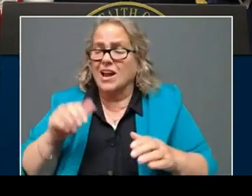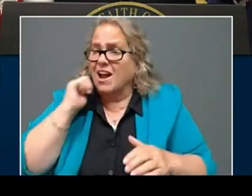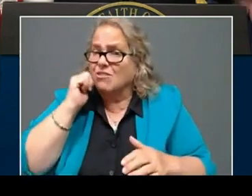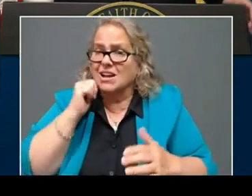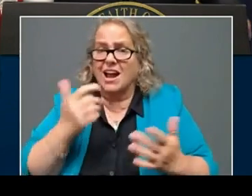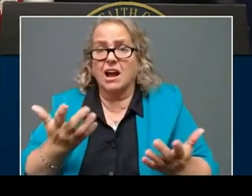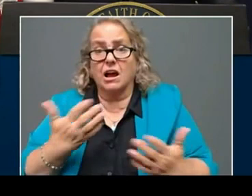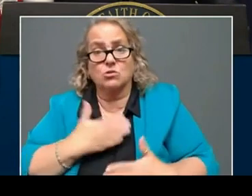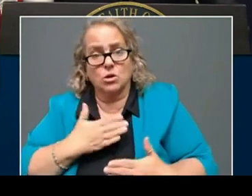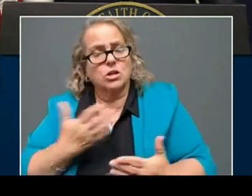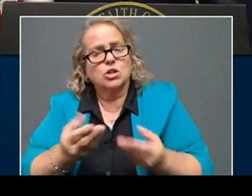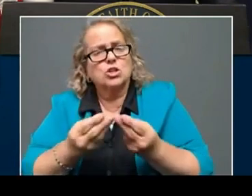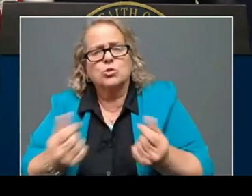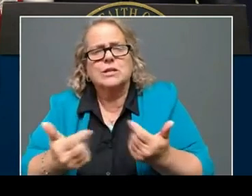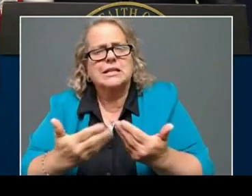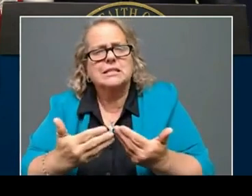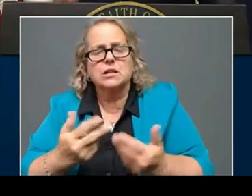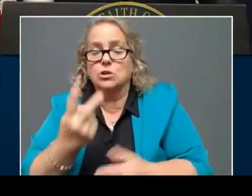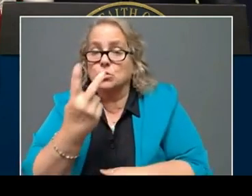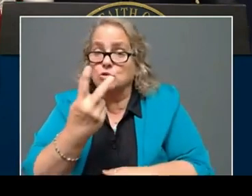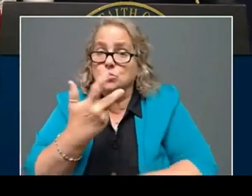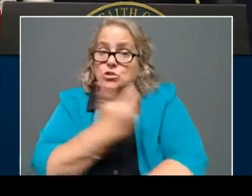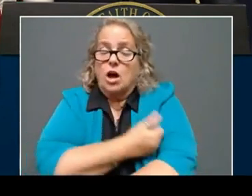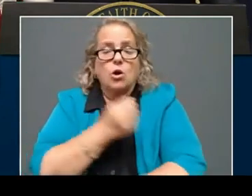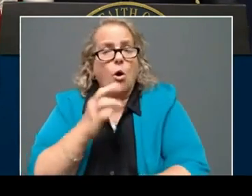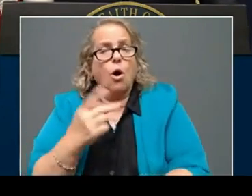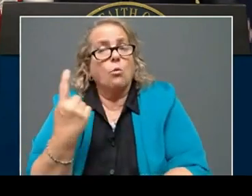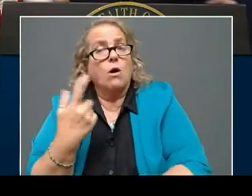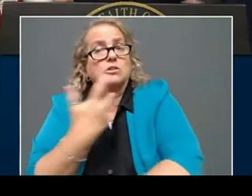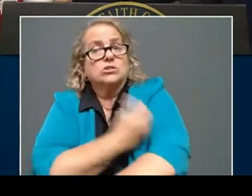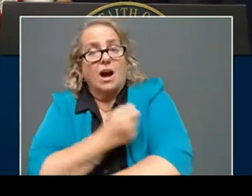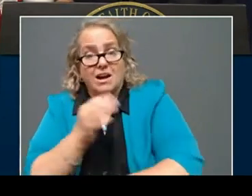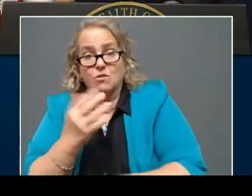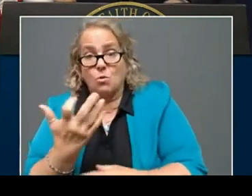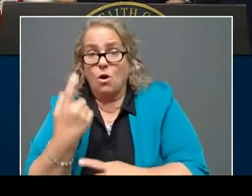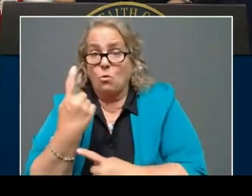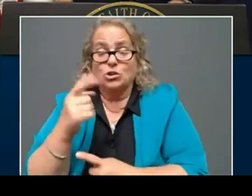two shots or one. Uh, if you want to get the one, but you really need to get